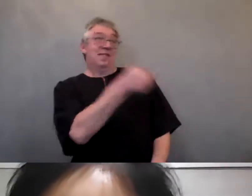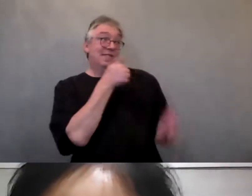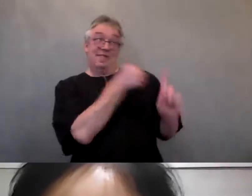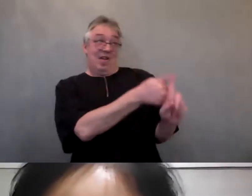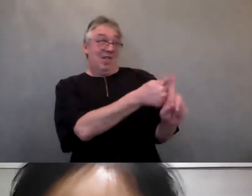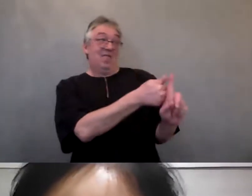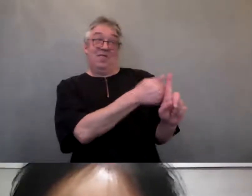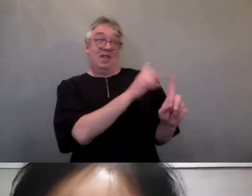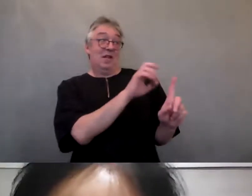Djina, is there a way to help Darja?